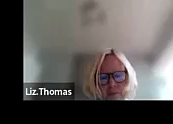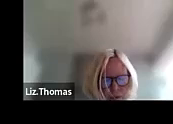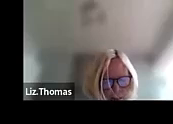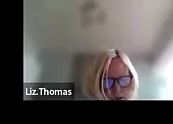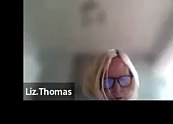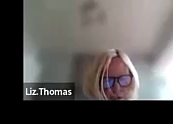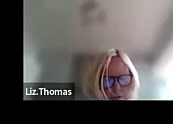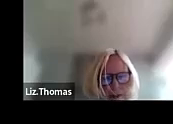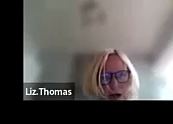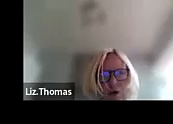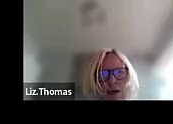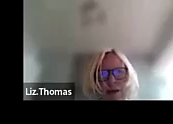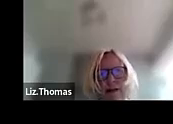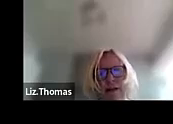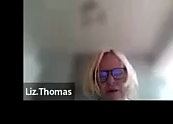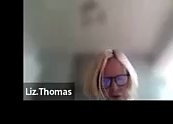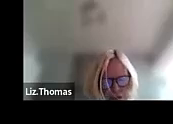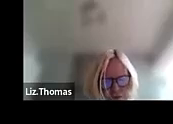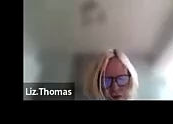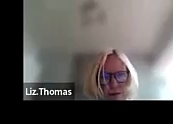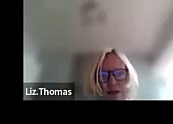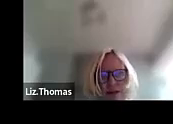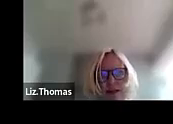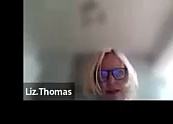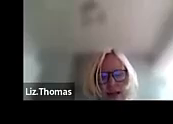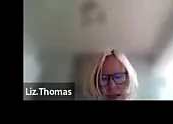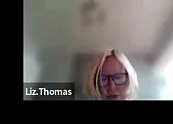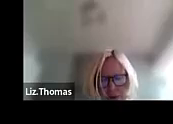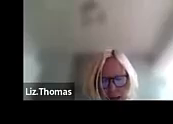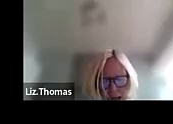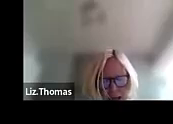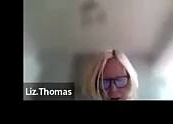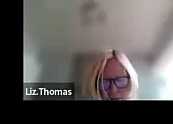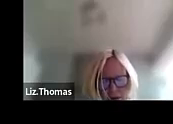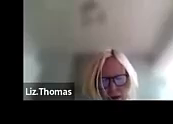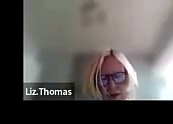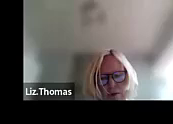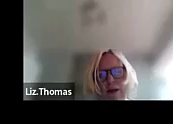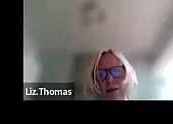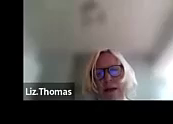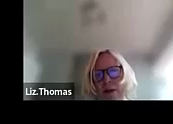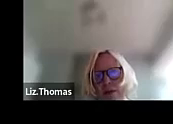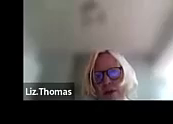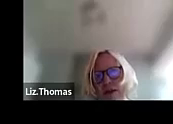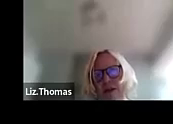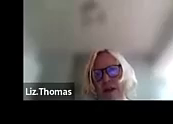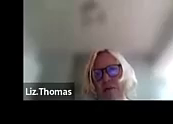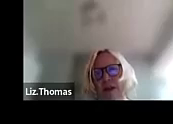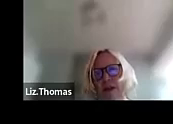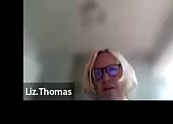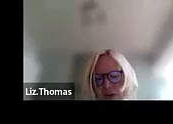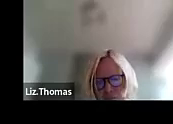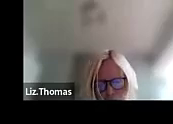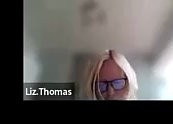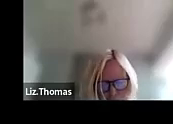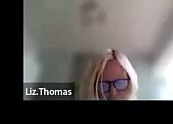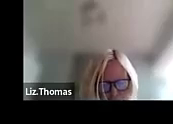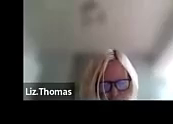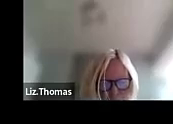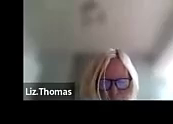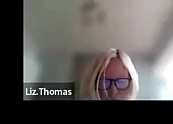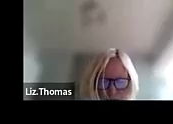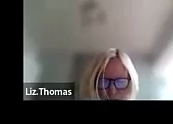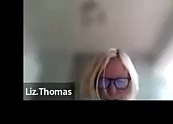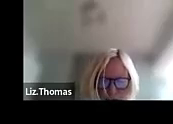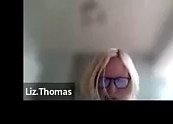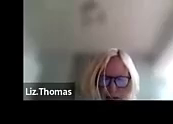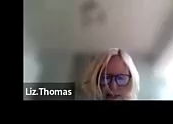Liz.Thomas: We're a mobile clinical service. So we're taking healthcare out. We can be opportunistic. We can respond in that moment when a woman, says